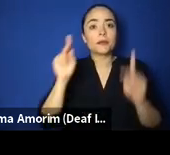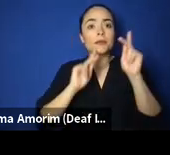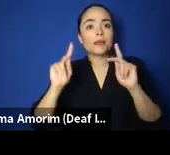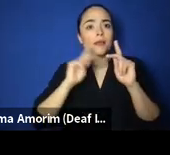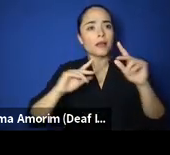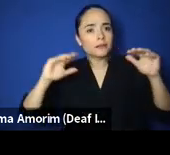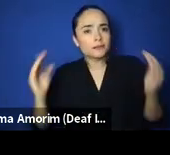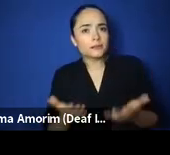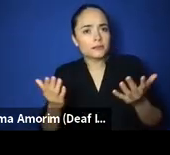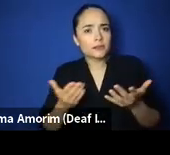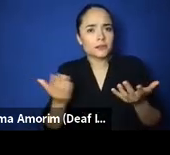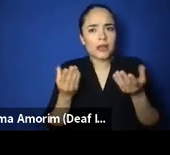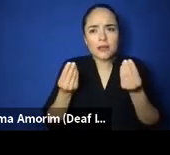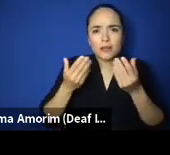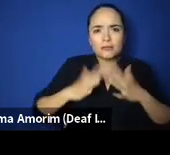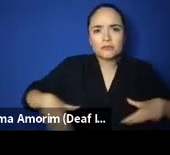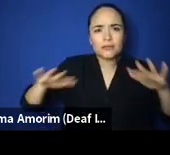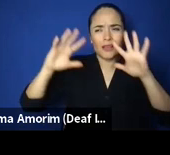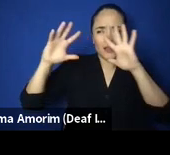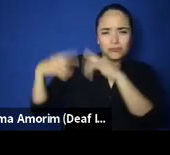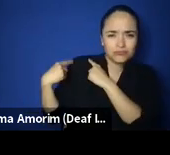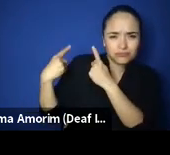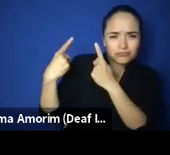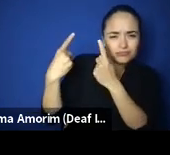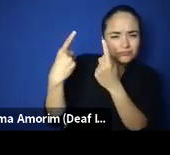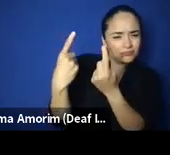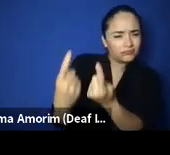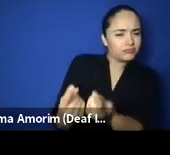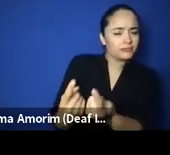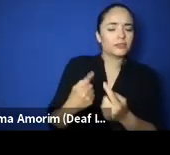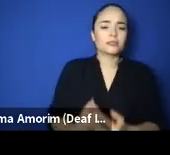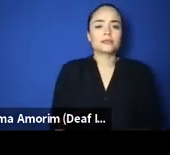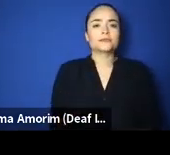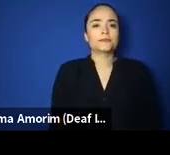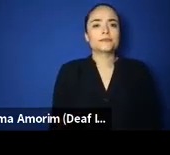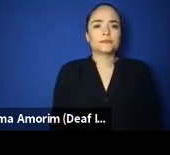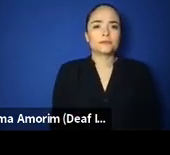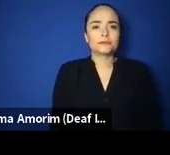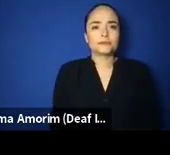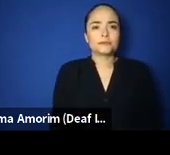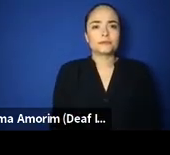really gave us a challenge to express ourselves and our identity, and something important John and